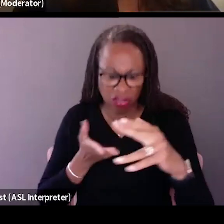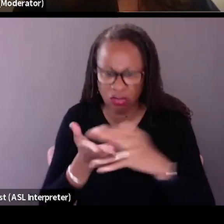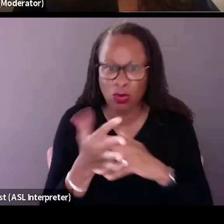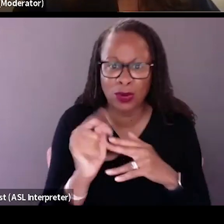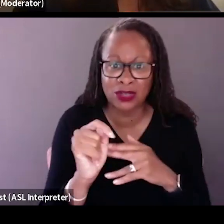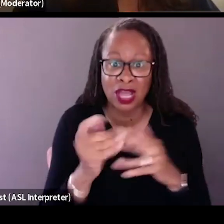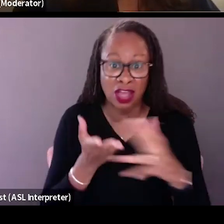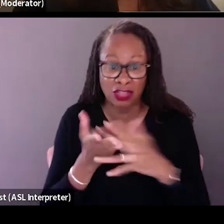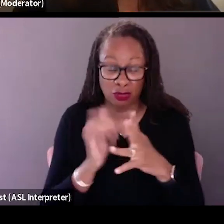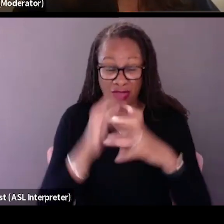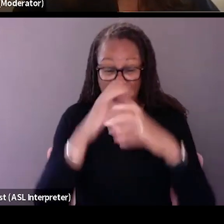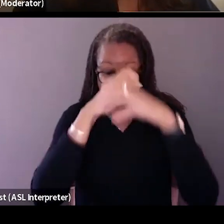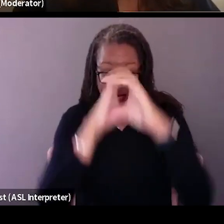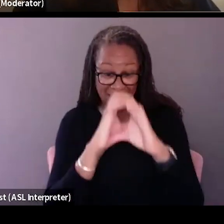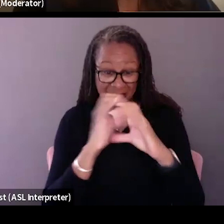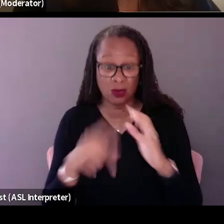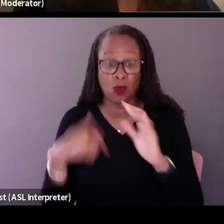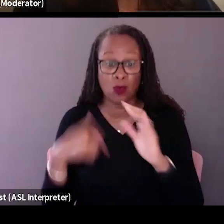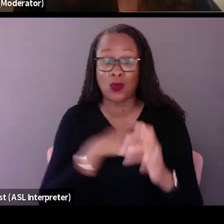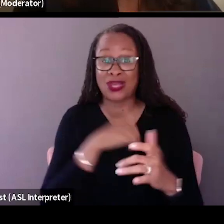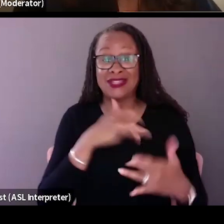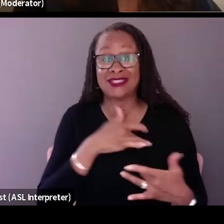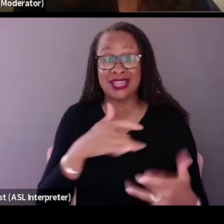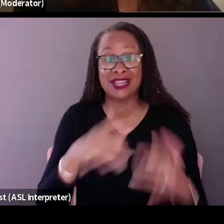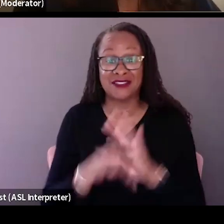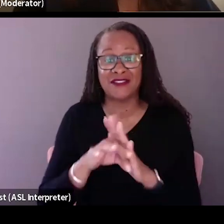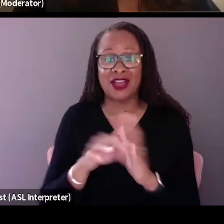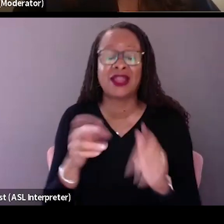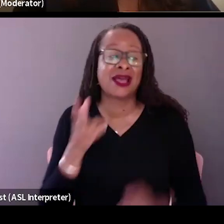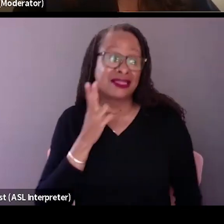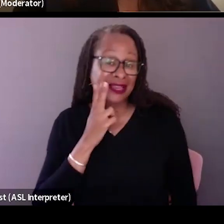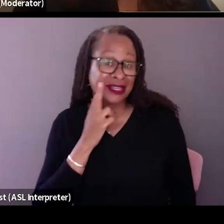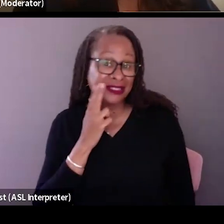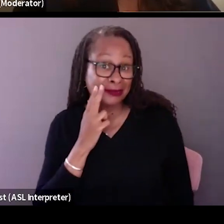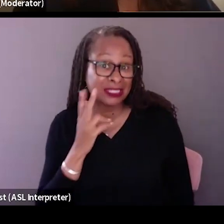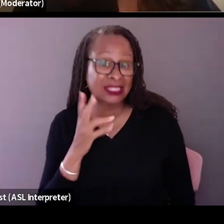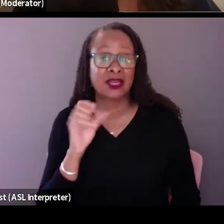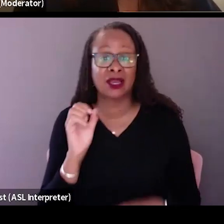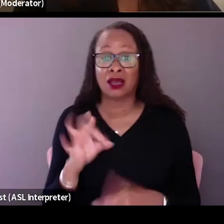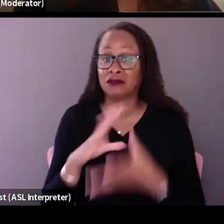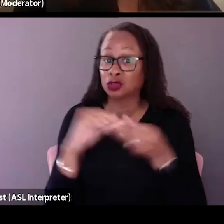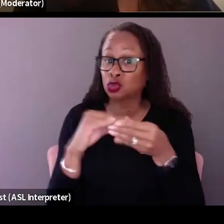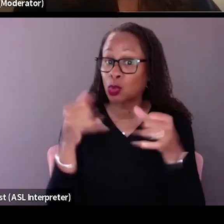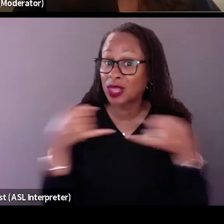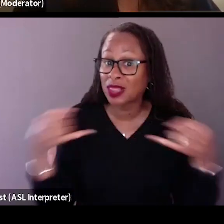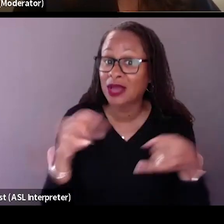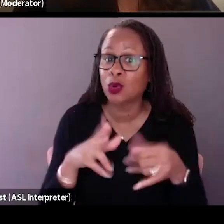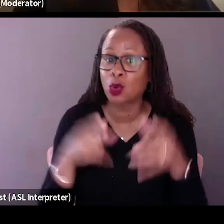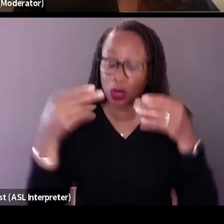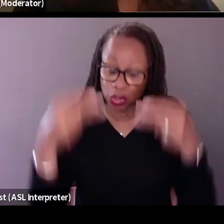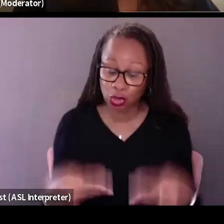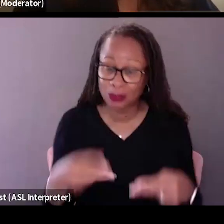usually we find that the intimacy of a storyline or a human being's vulnerability